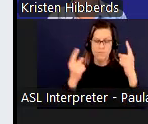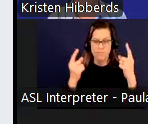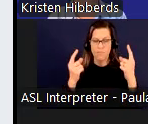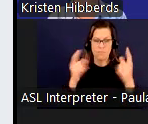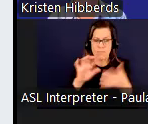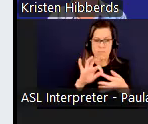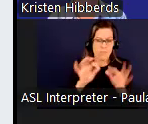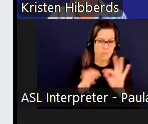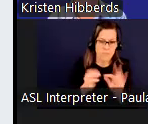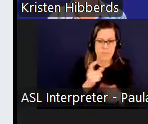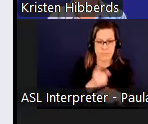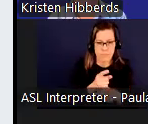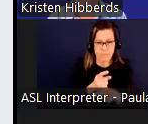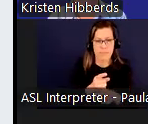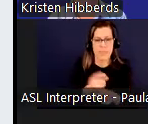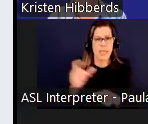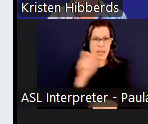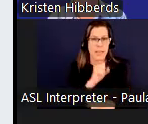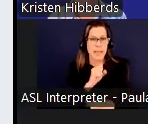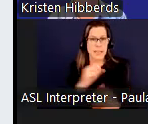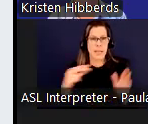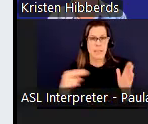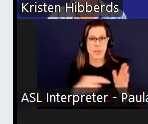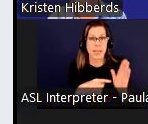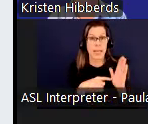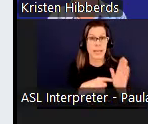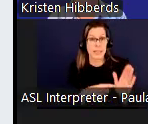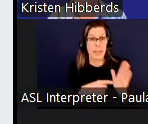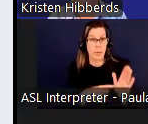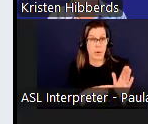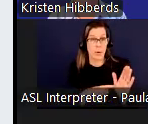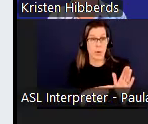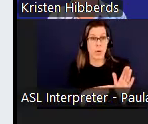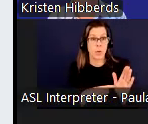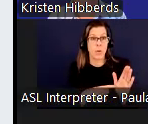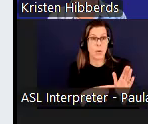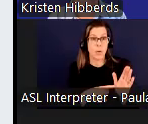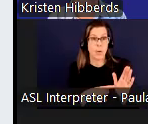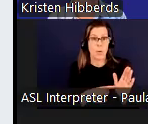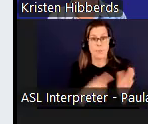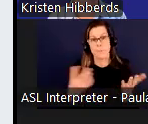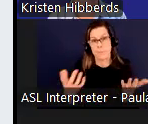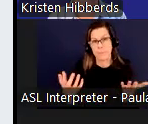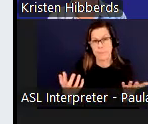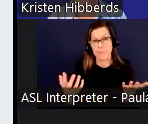Is this I, I guess I'm looking at like an example of let's see like a, like a Med diversion.